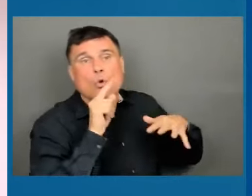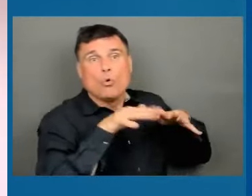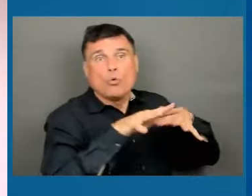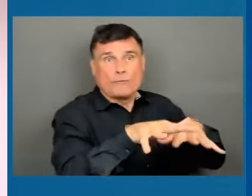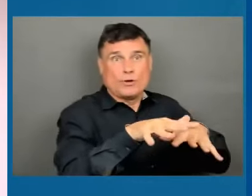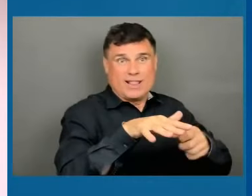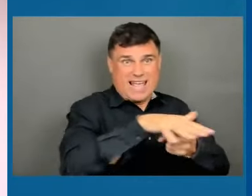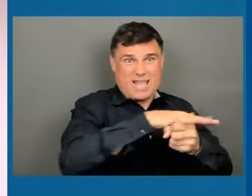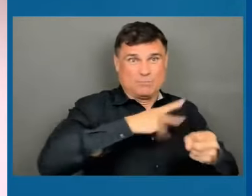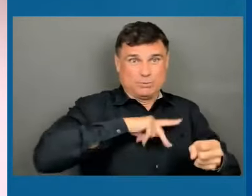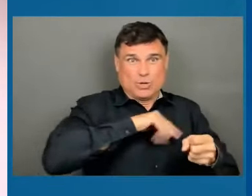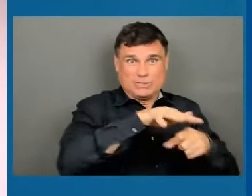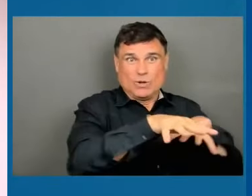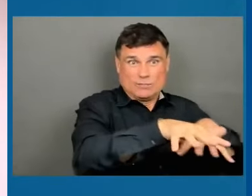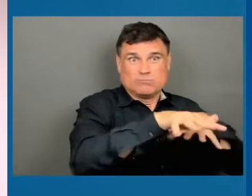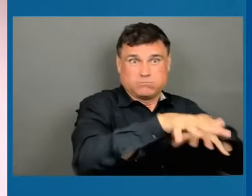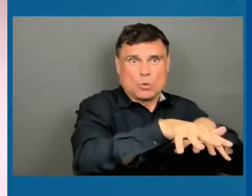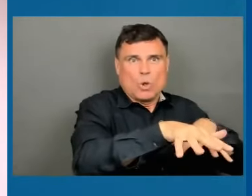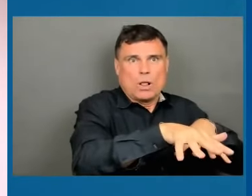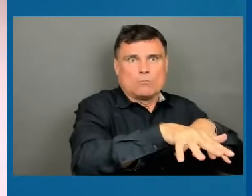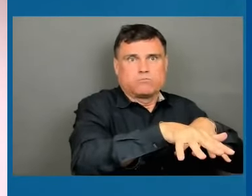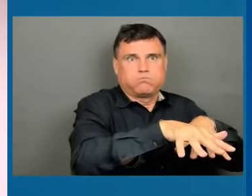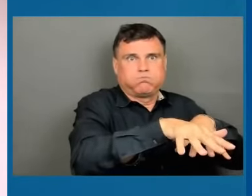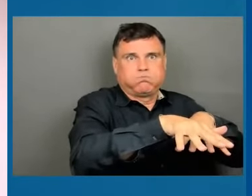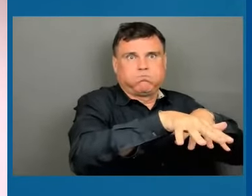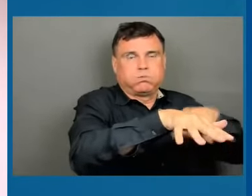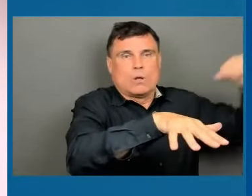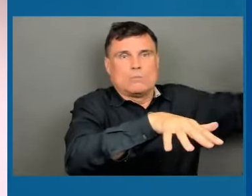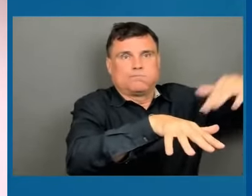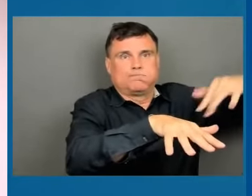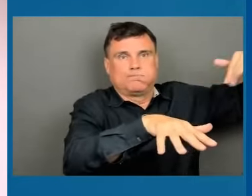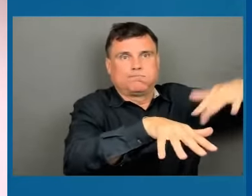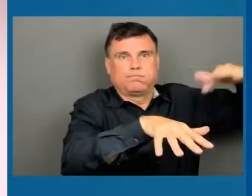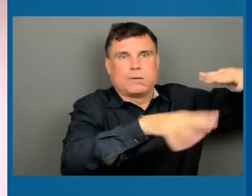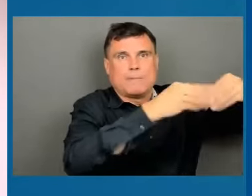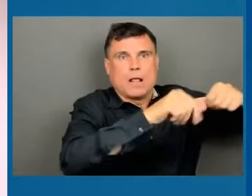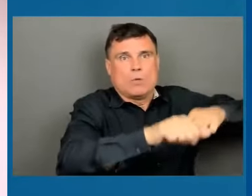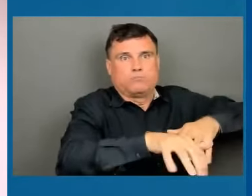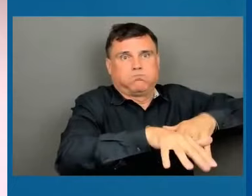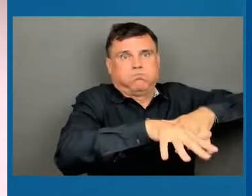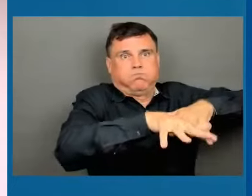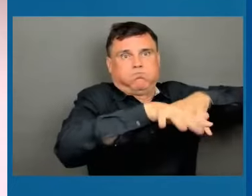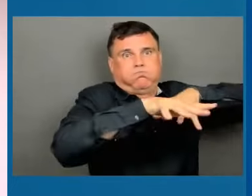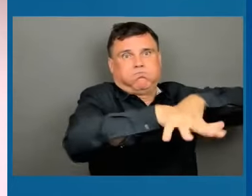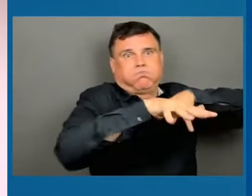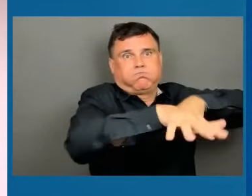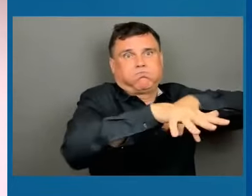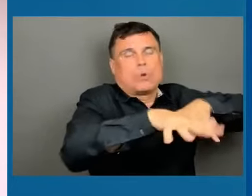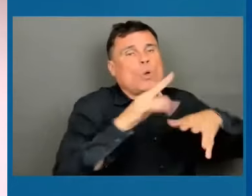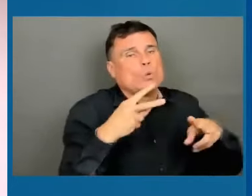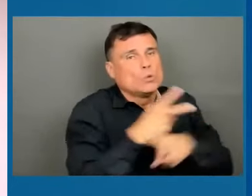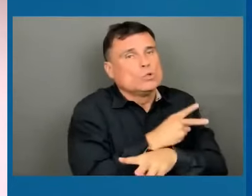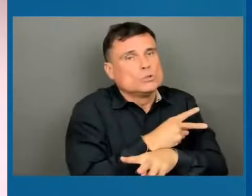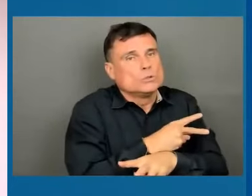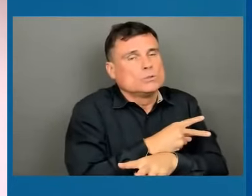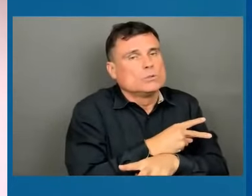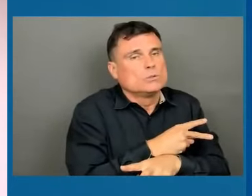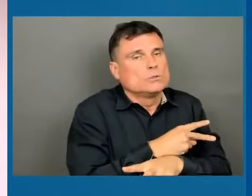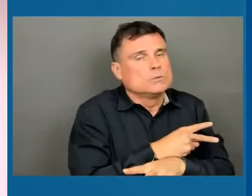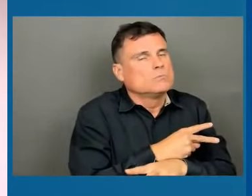follow-up? No, thank you. Thank you very much. Our